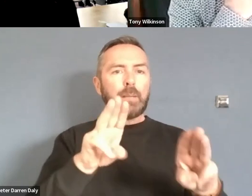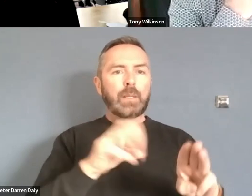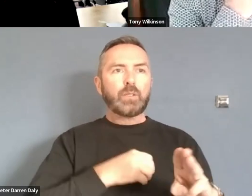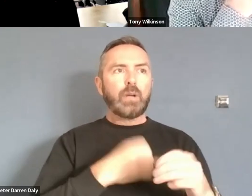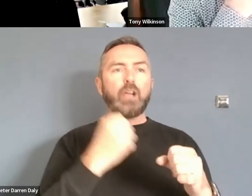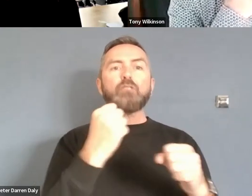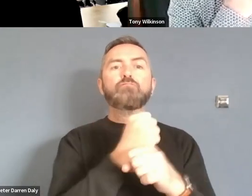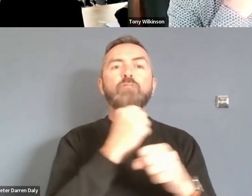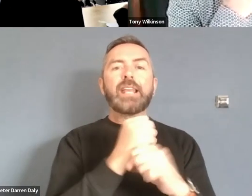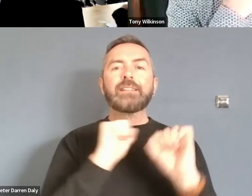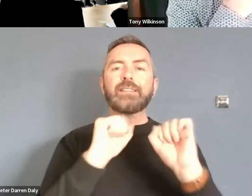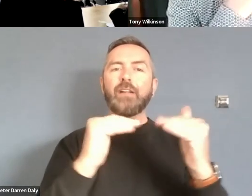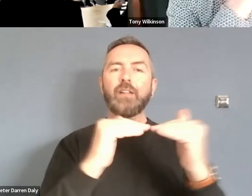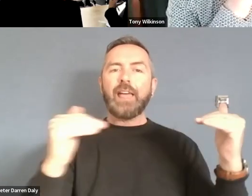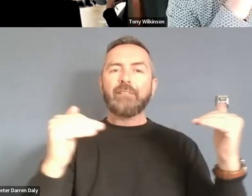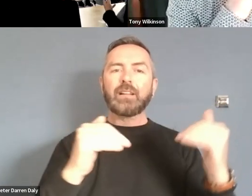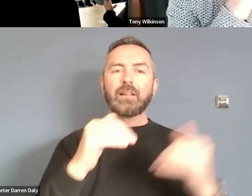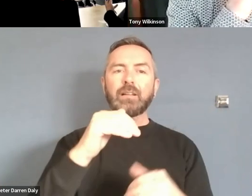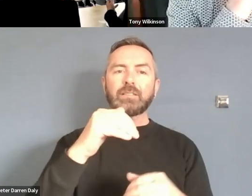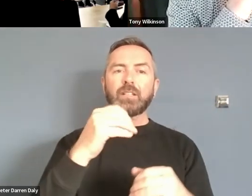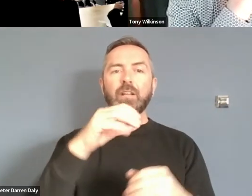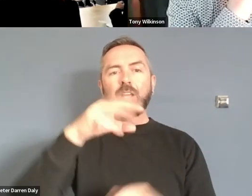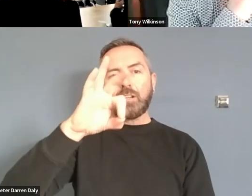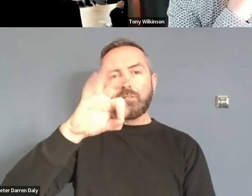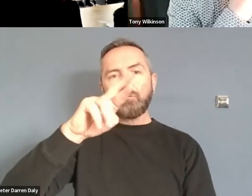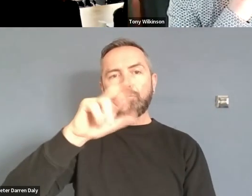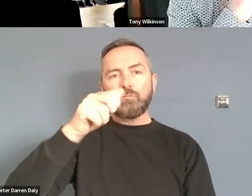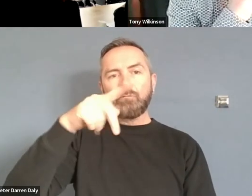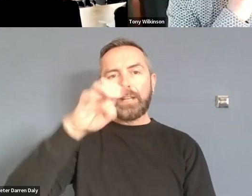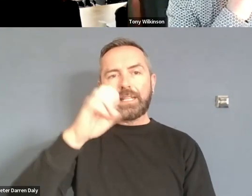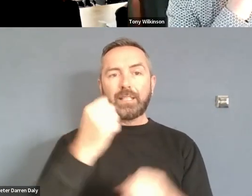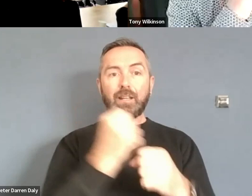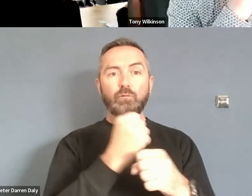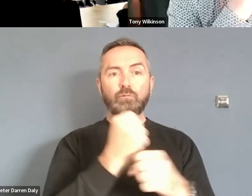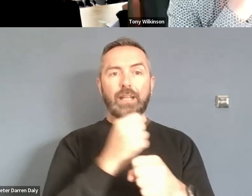level of their condition or the difficulty that they faced.